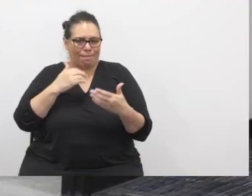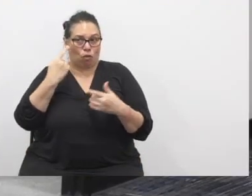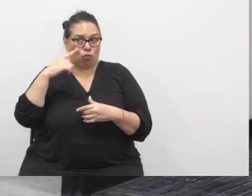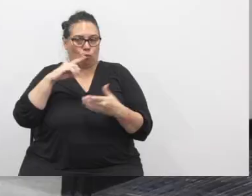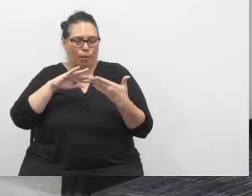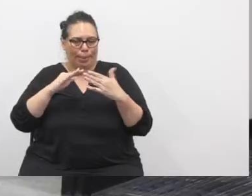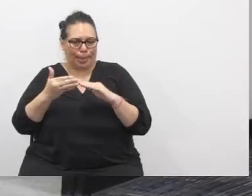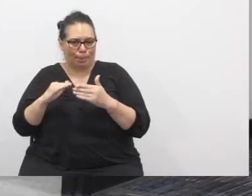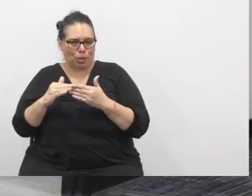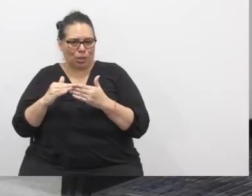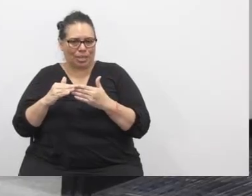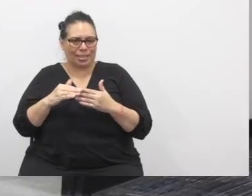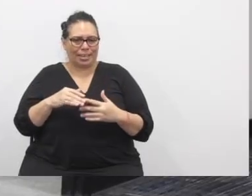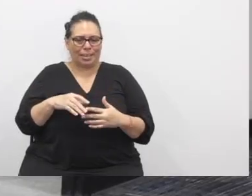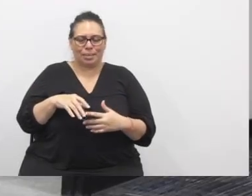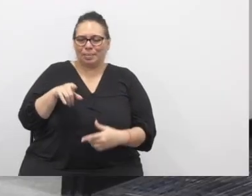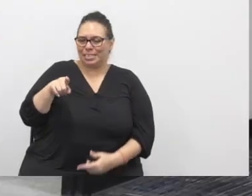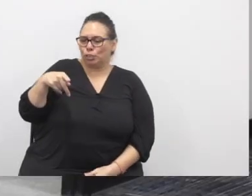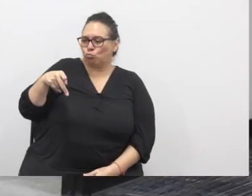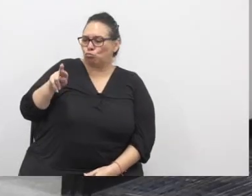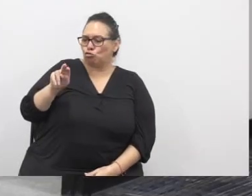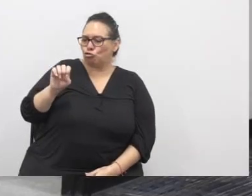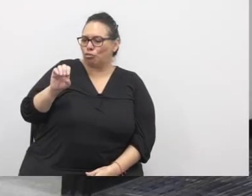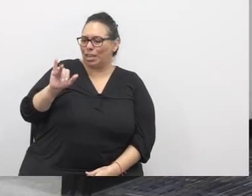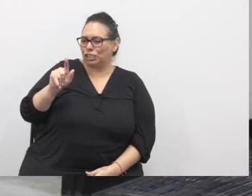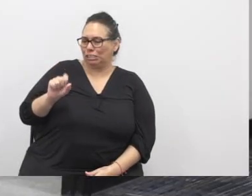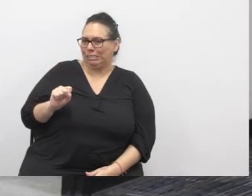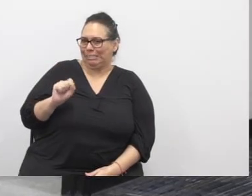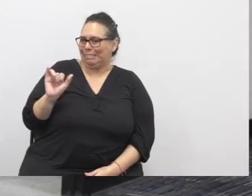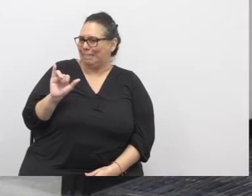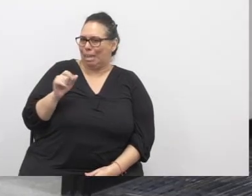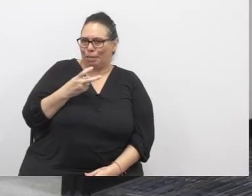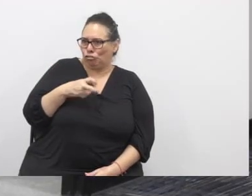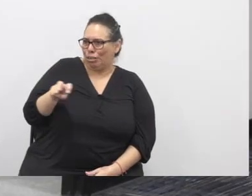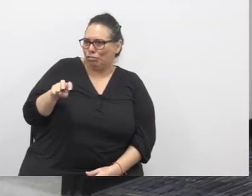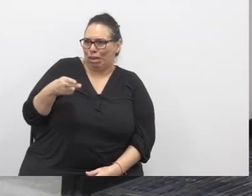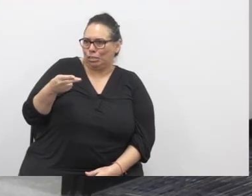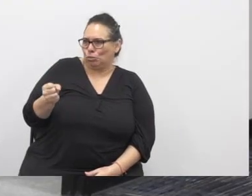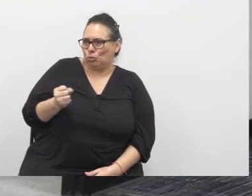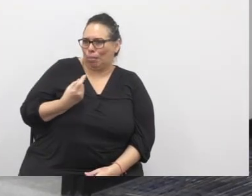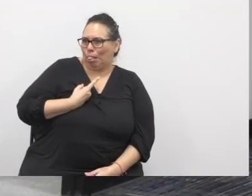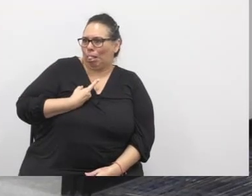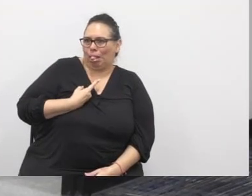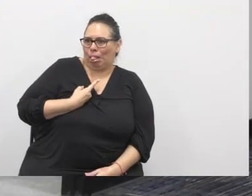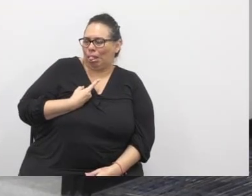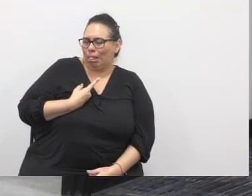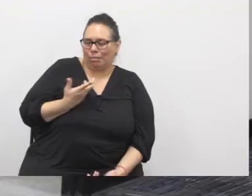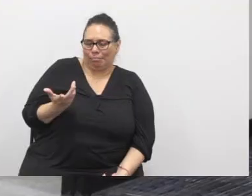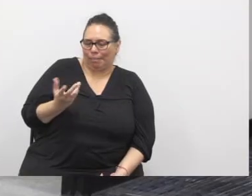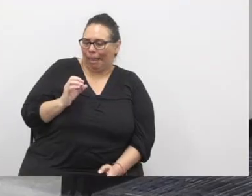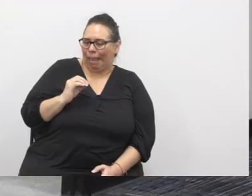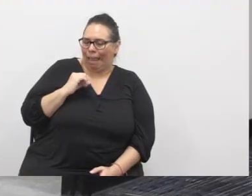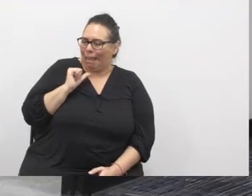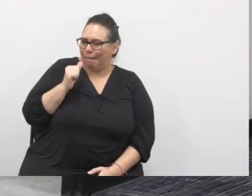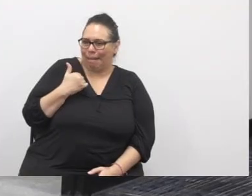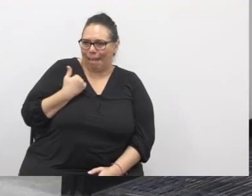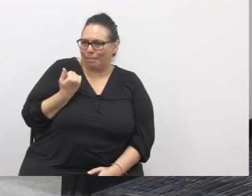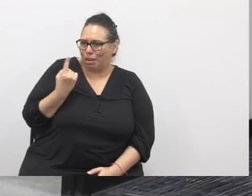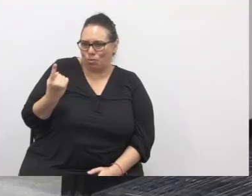As well as Precious, I didn't have anybody when I was transitioning from junior high to high school,